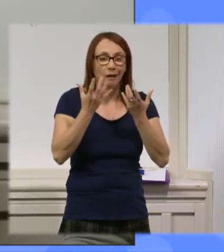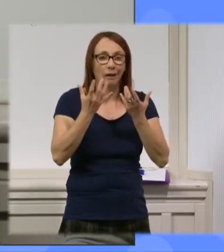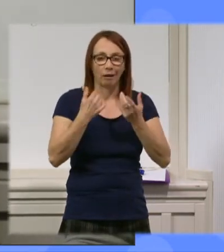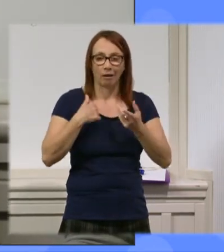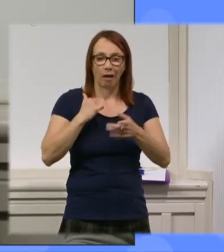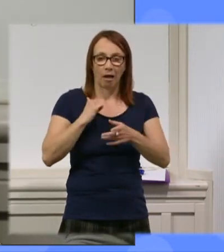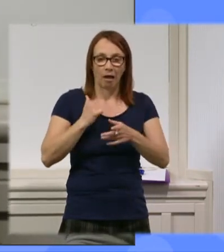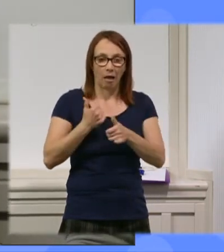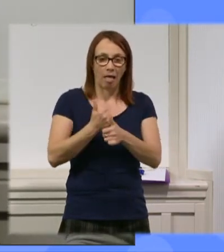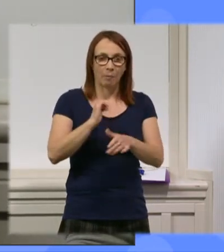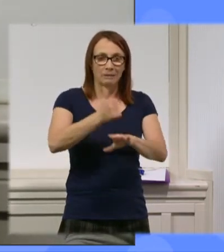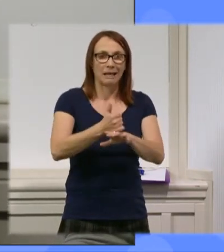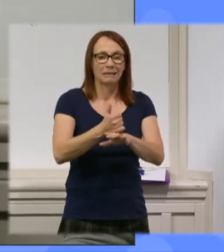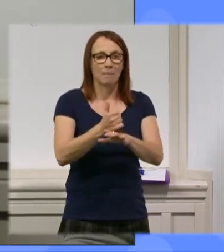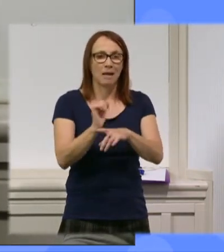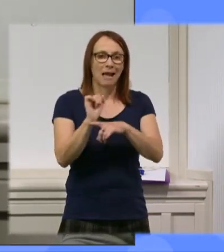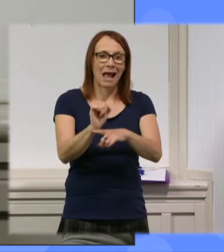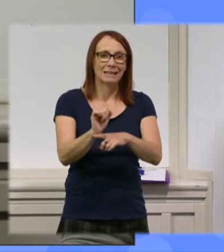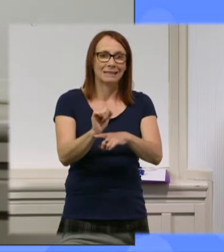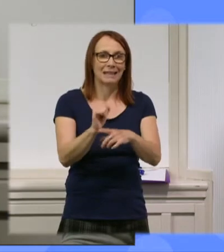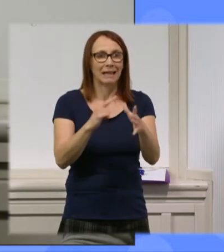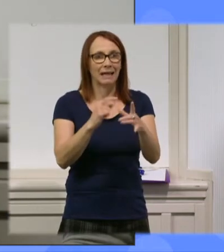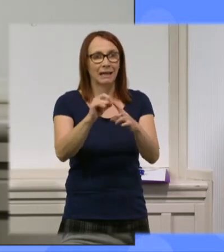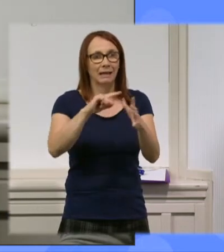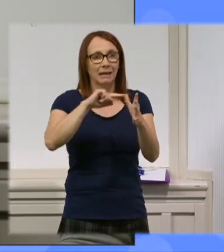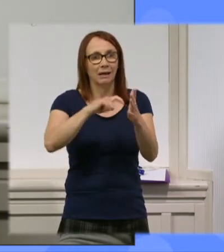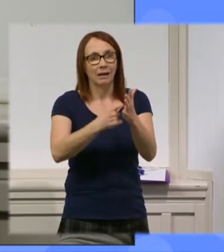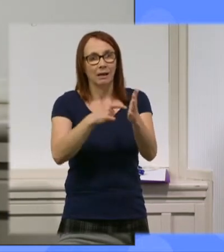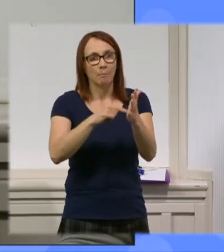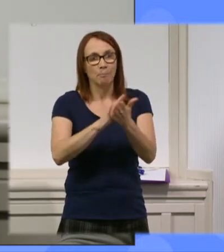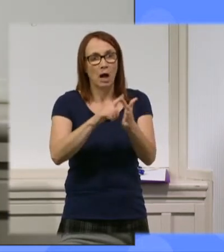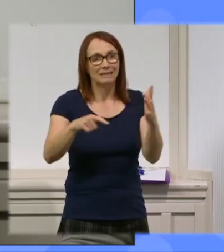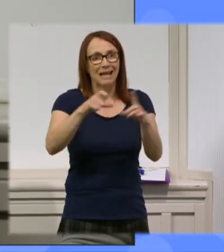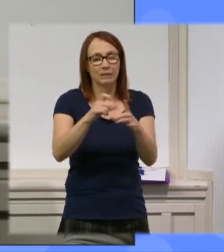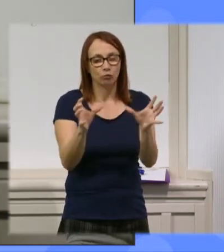an anti-apartheid group in central Scotland and was involved in anti-racism